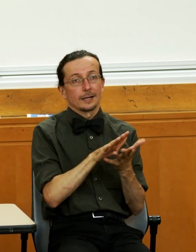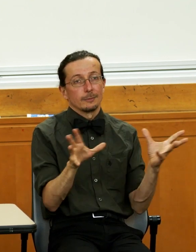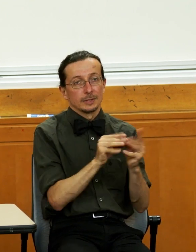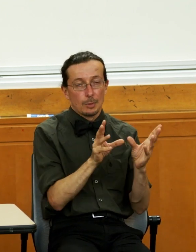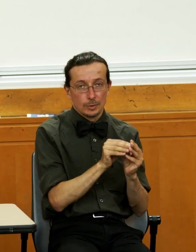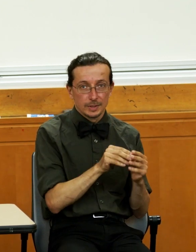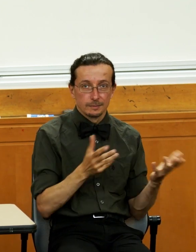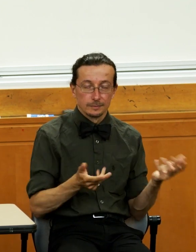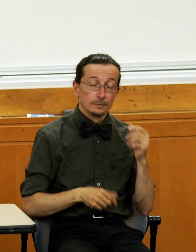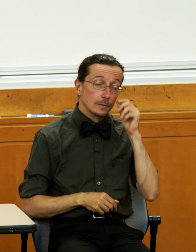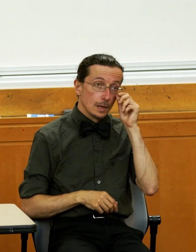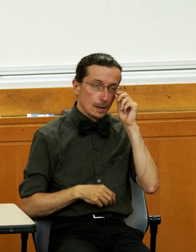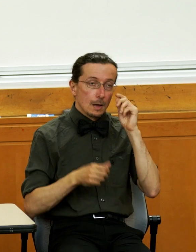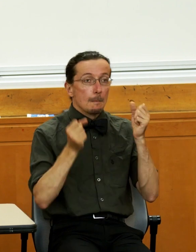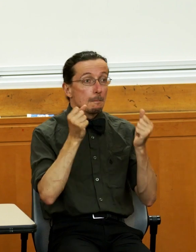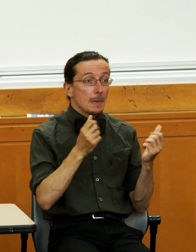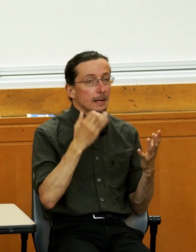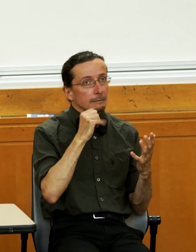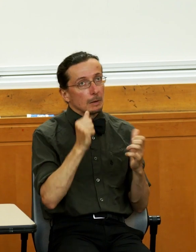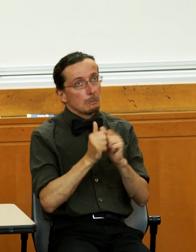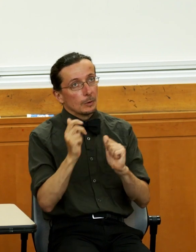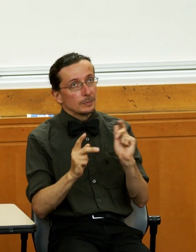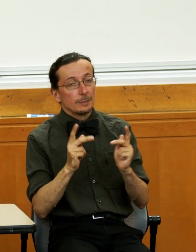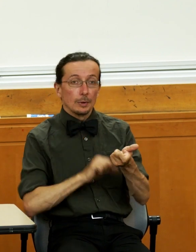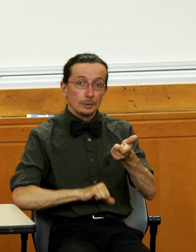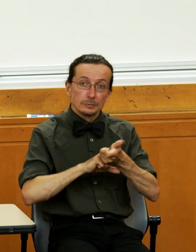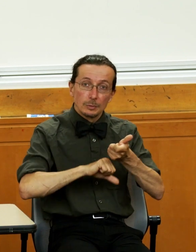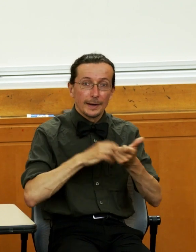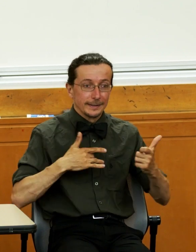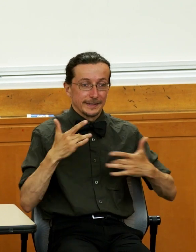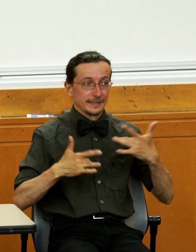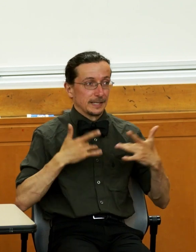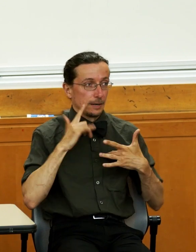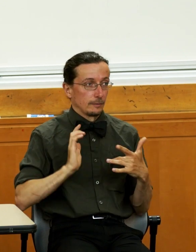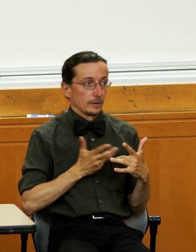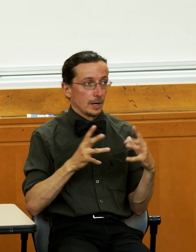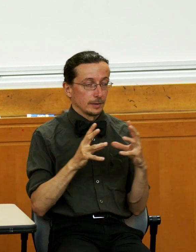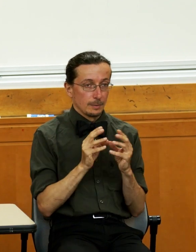While many, if not most, people were supportive of and excited about the symposium, some people